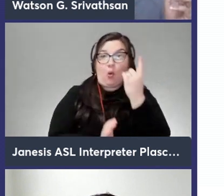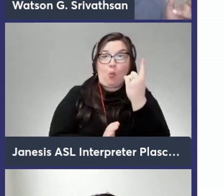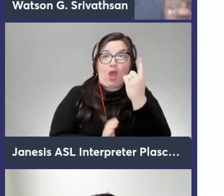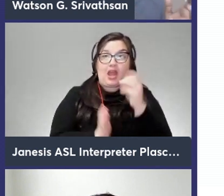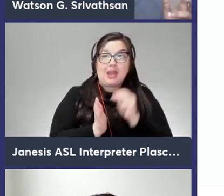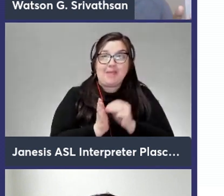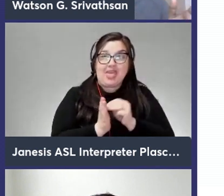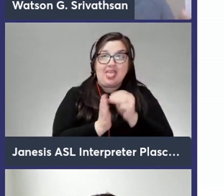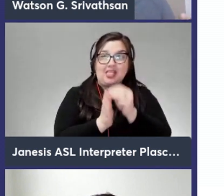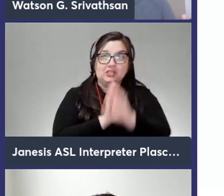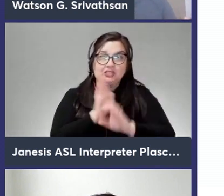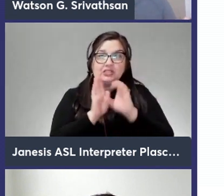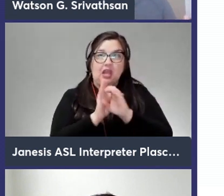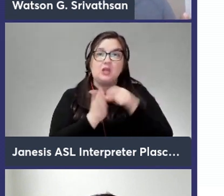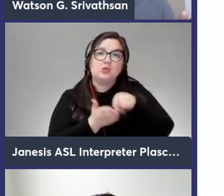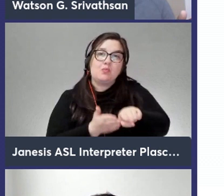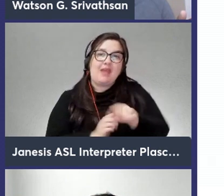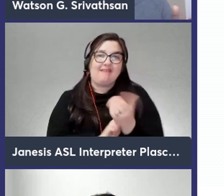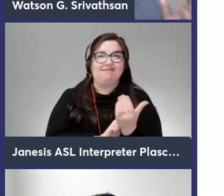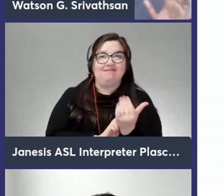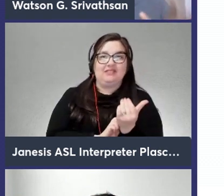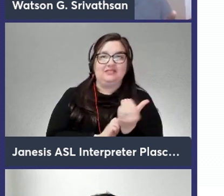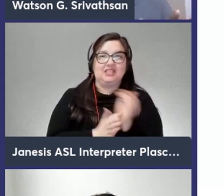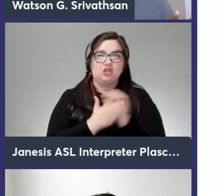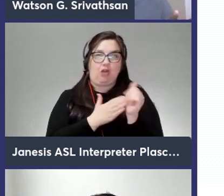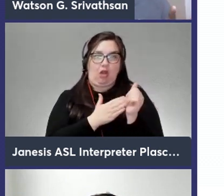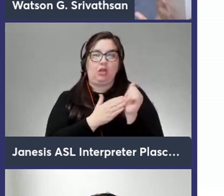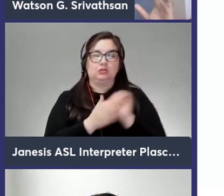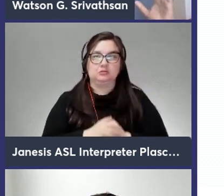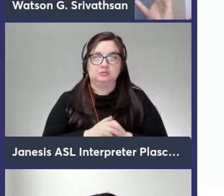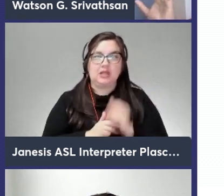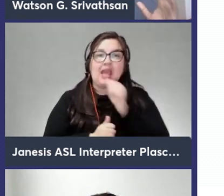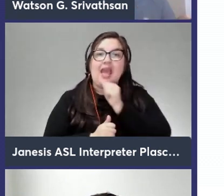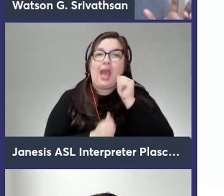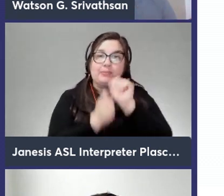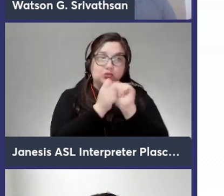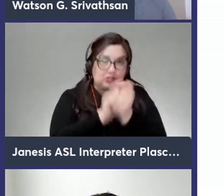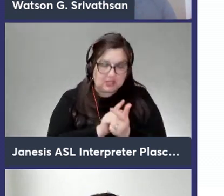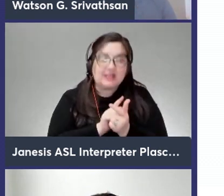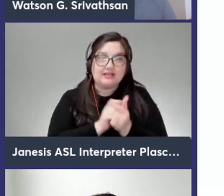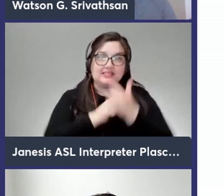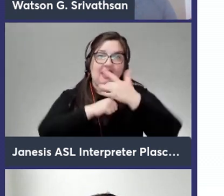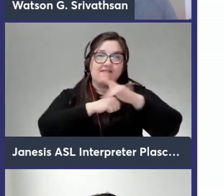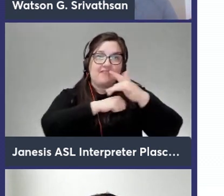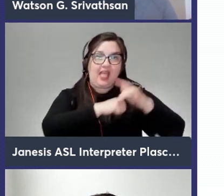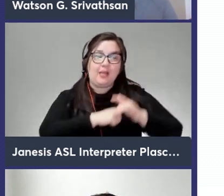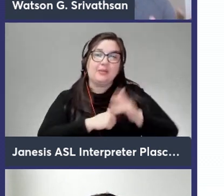you end up paying $15. And Amazon Translate is available in 17 different AWS regions,